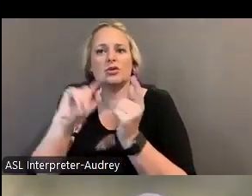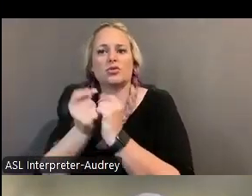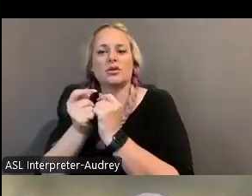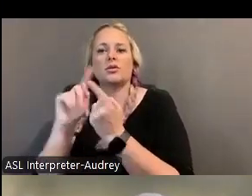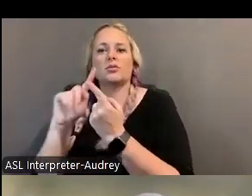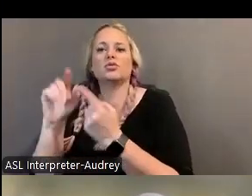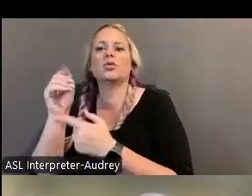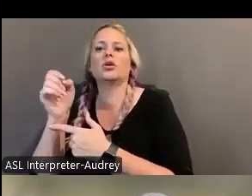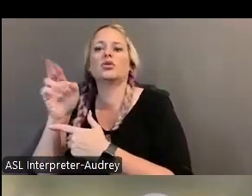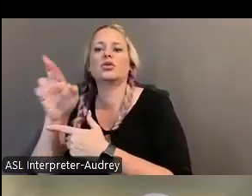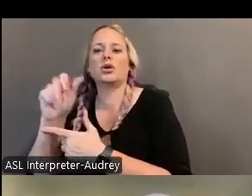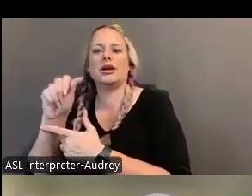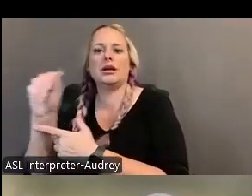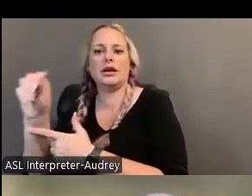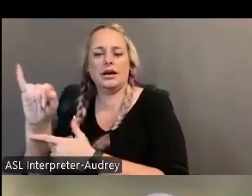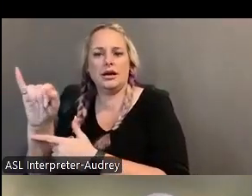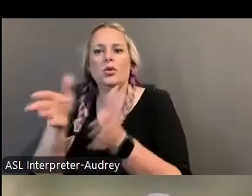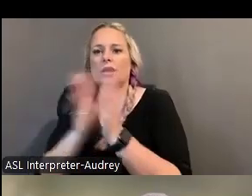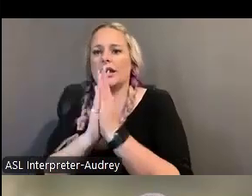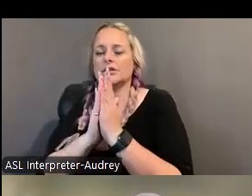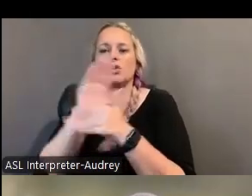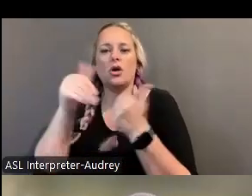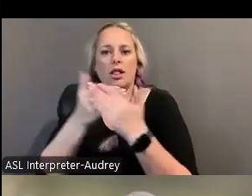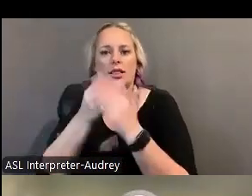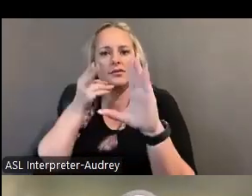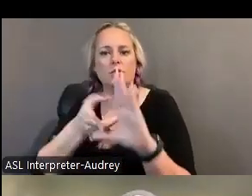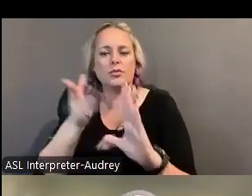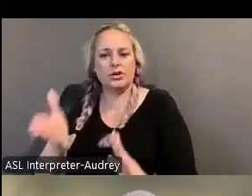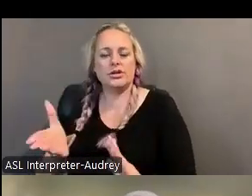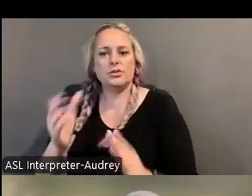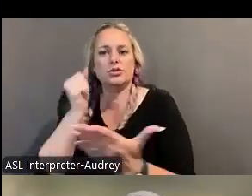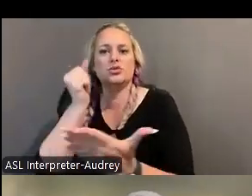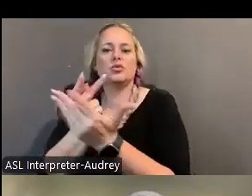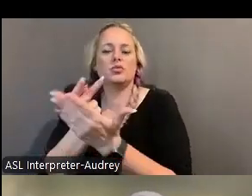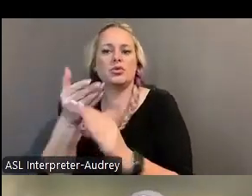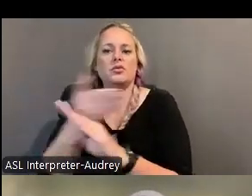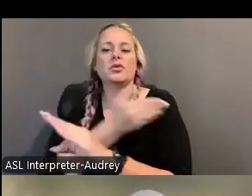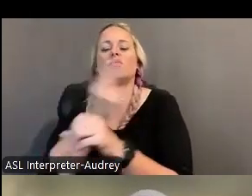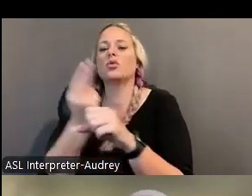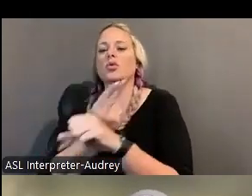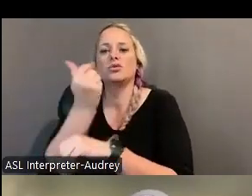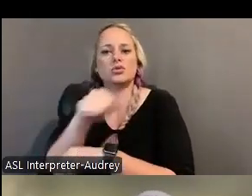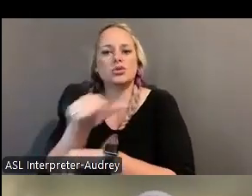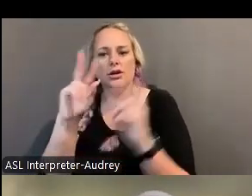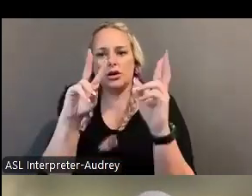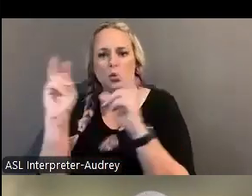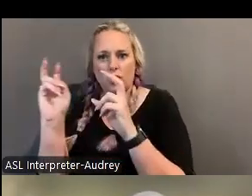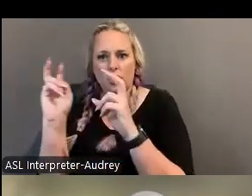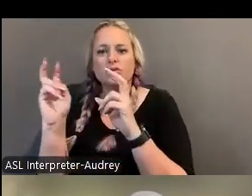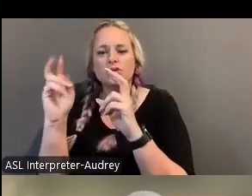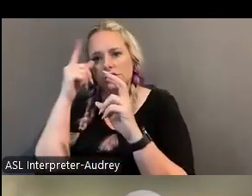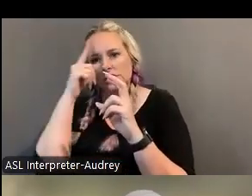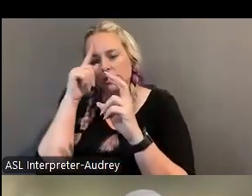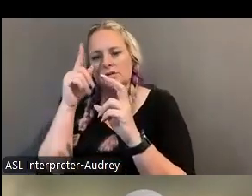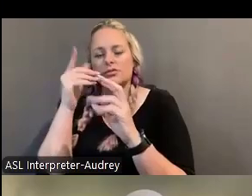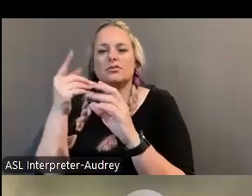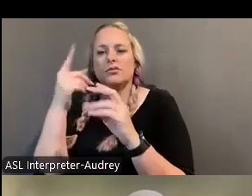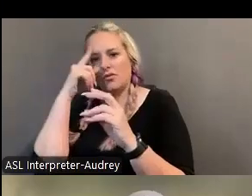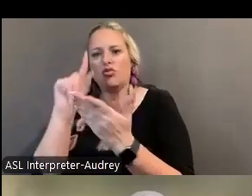every participant for the transcript before we went ahead and used any quotes for publication.